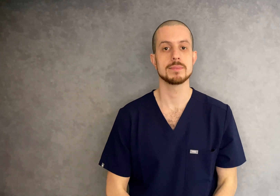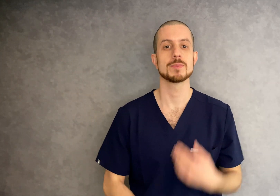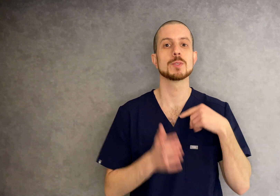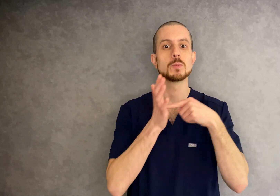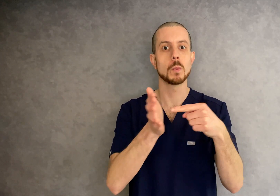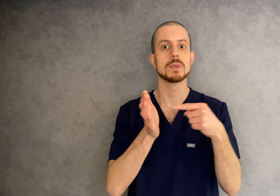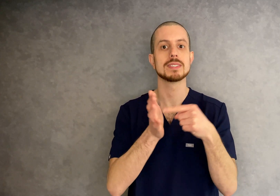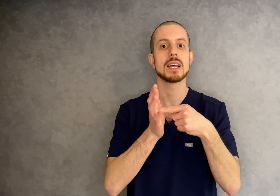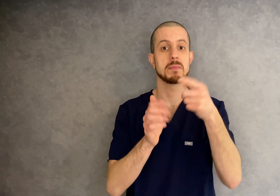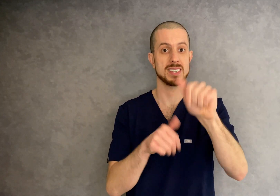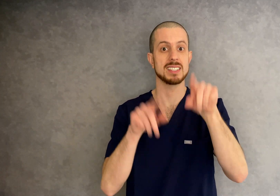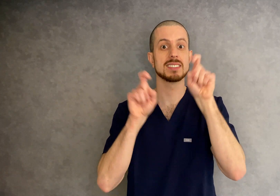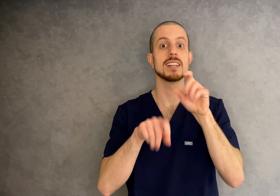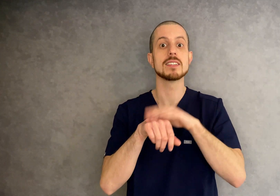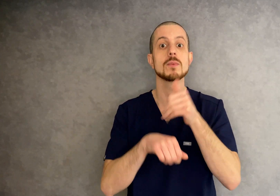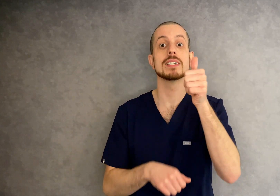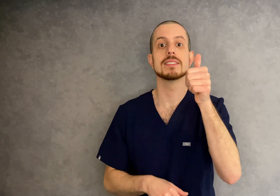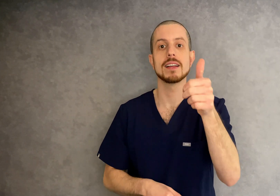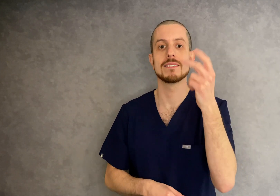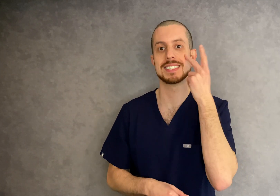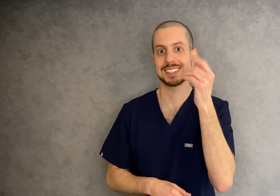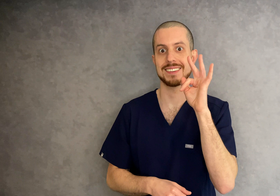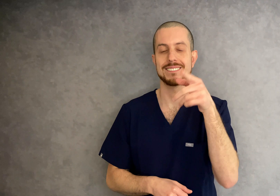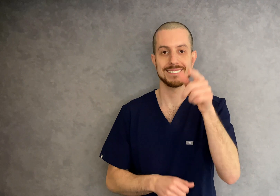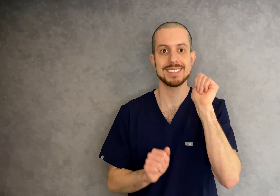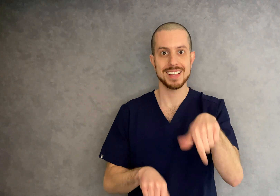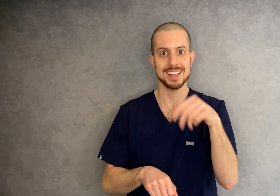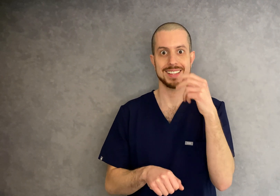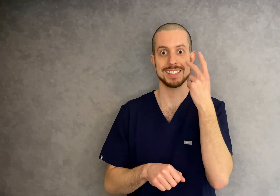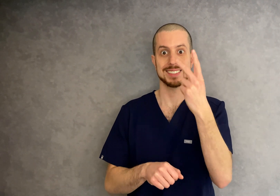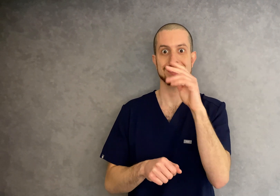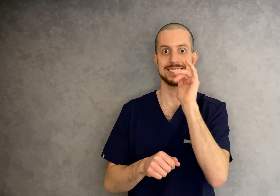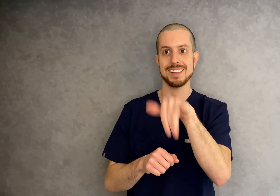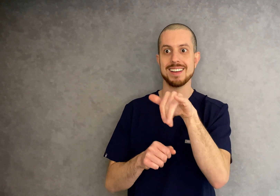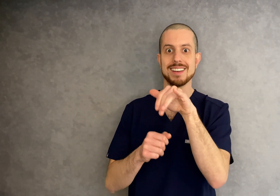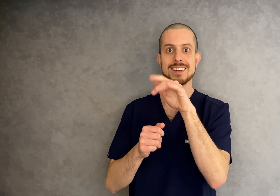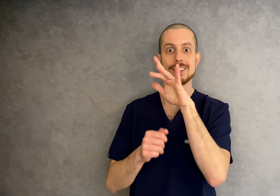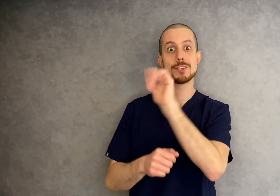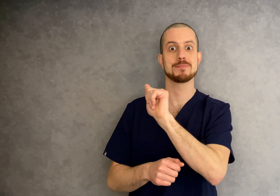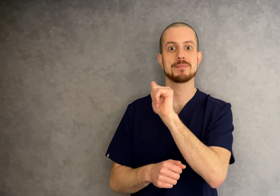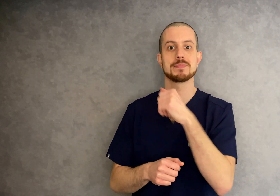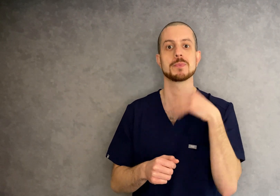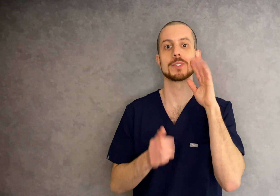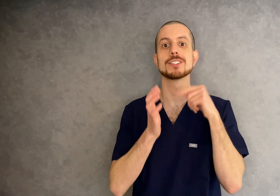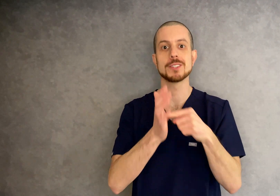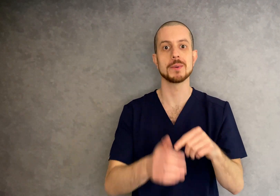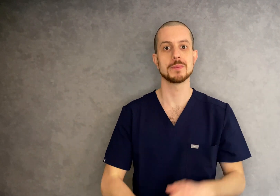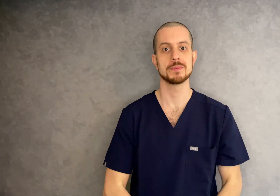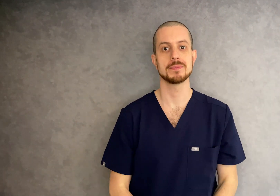I'm going to show you an example of how you can test yourself. You'll see that you actually can't see that spot!